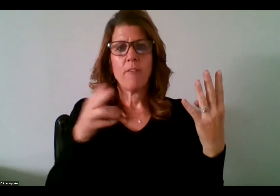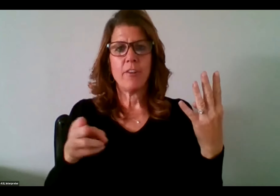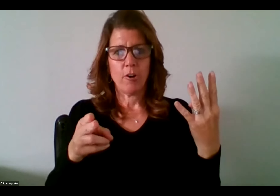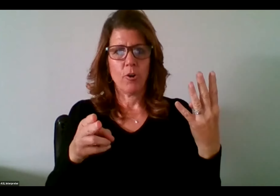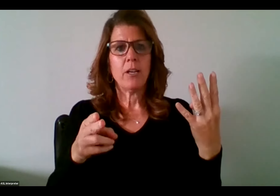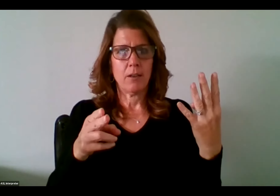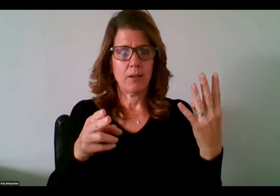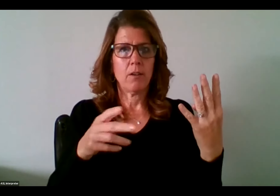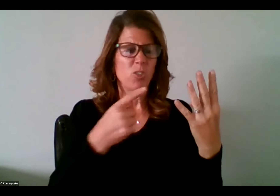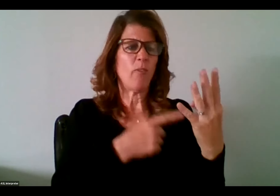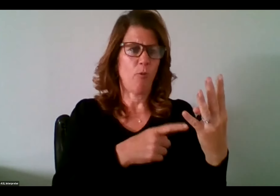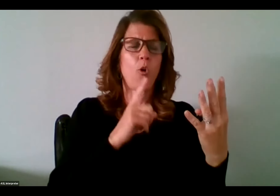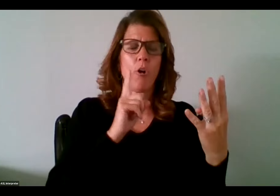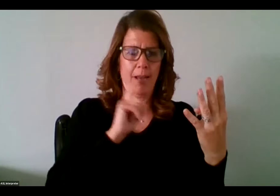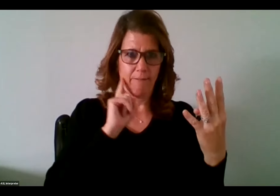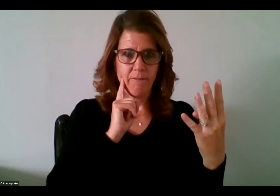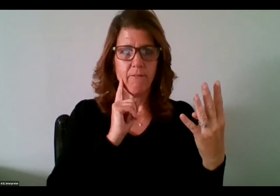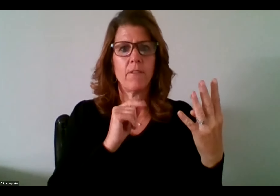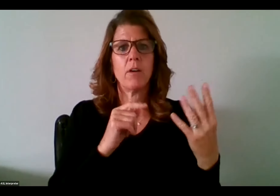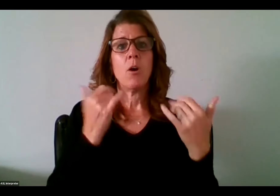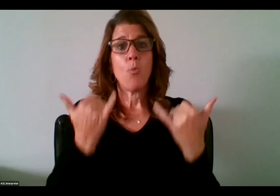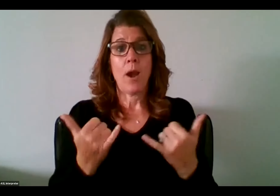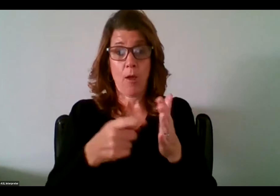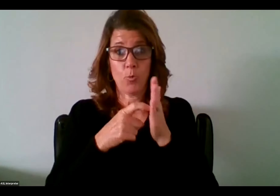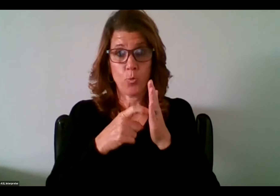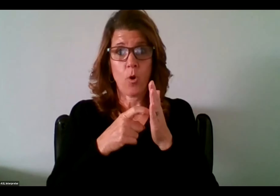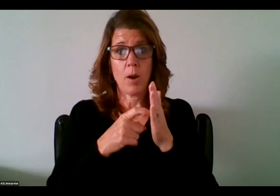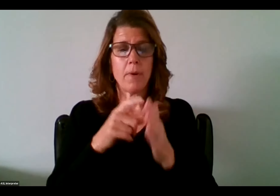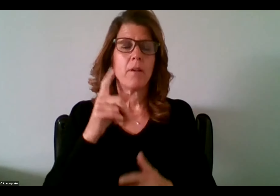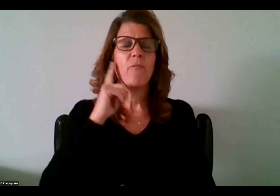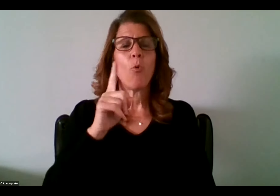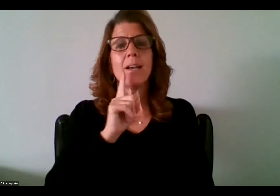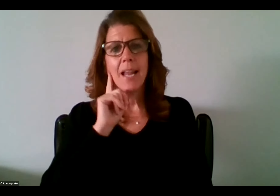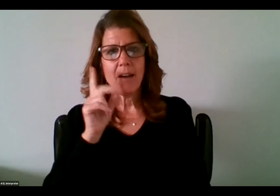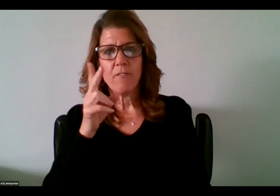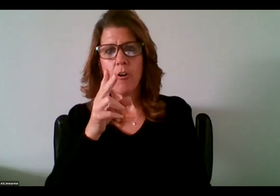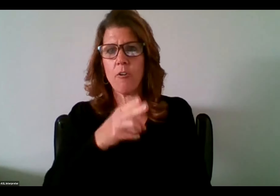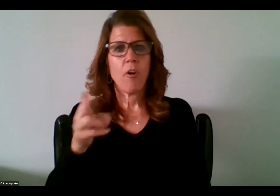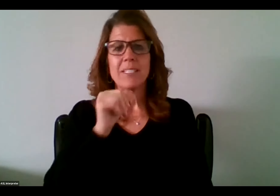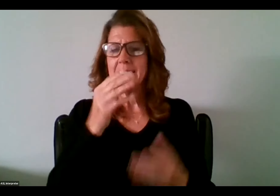Deaf, right now the requirement to be Deaf or hard of hearing is not split out in the